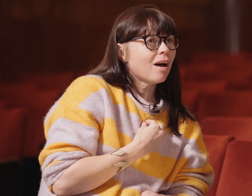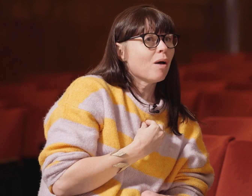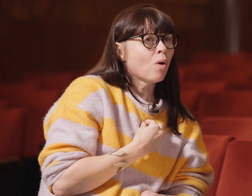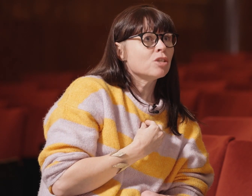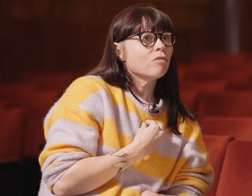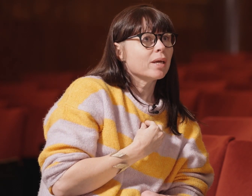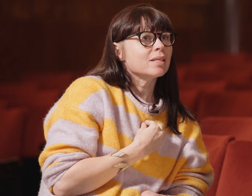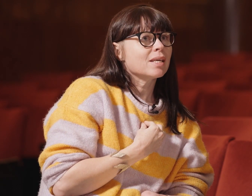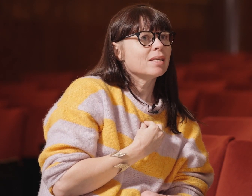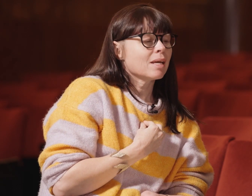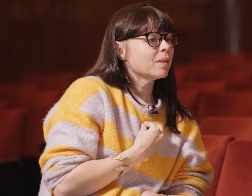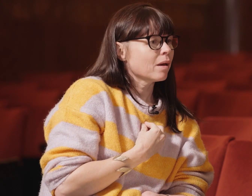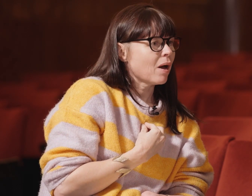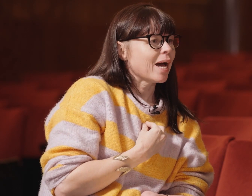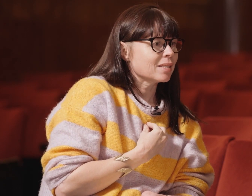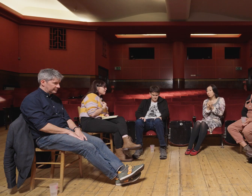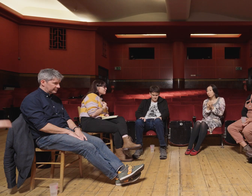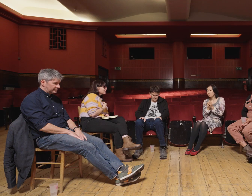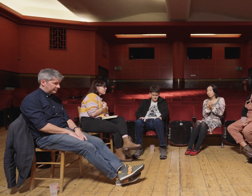I wonder if we can say the same thing about access,